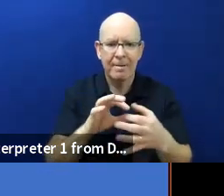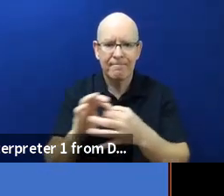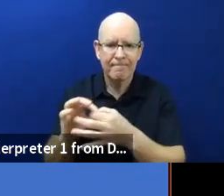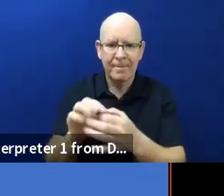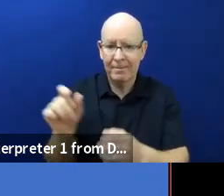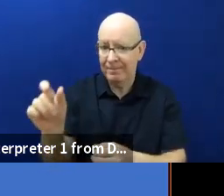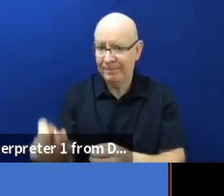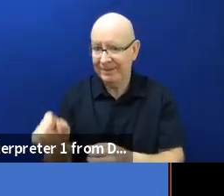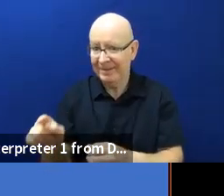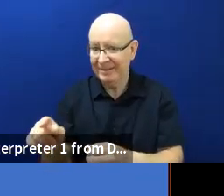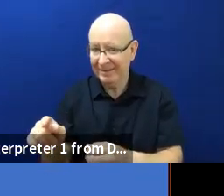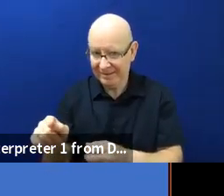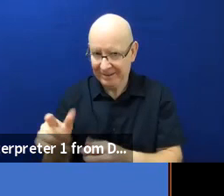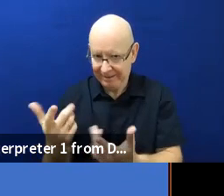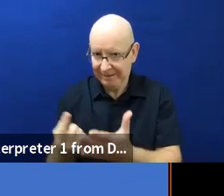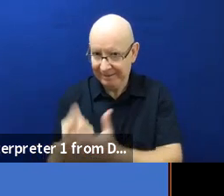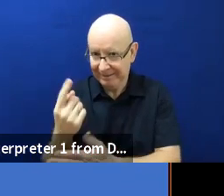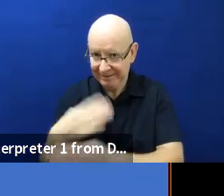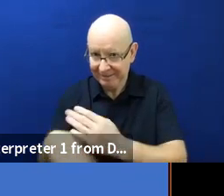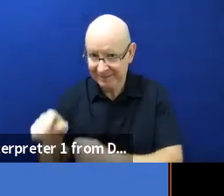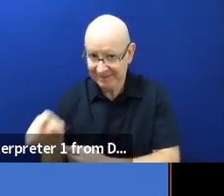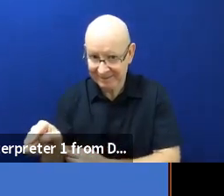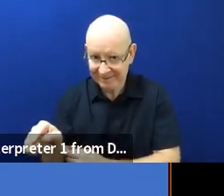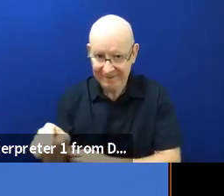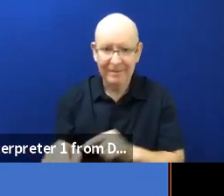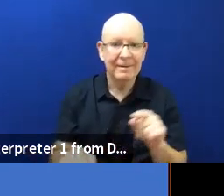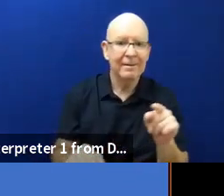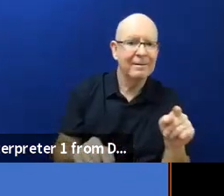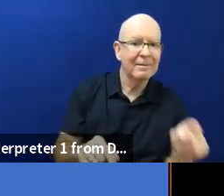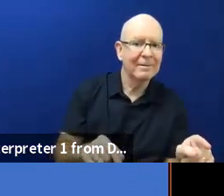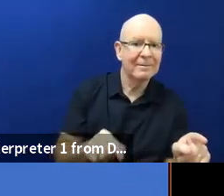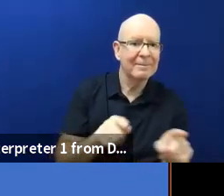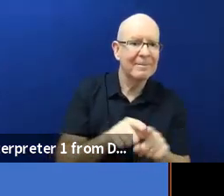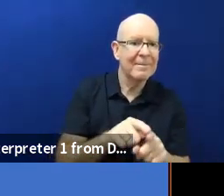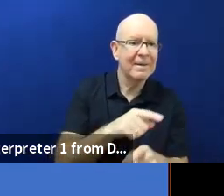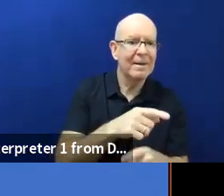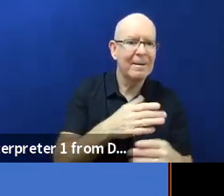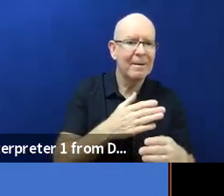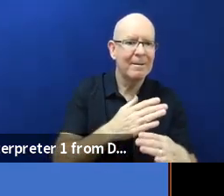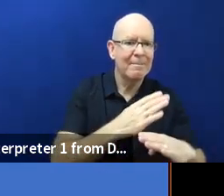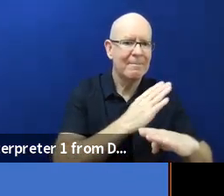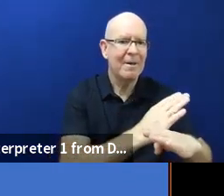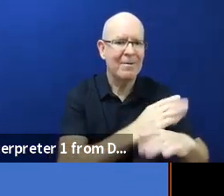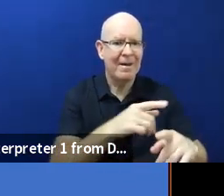And those barriers in the environment are multiple and diverse, could be physical barrier